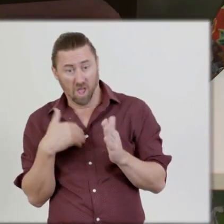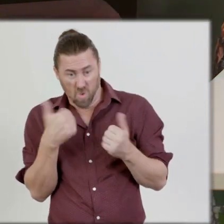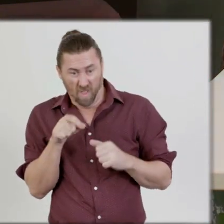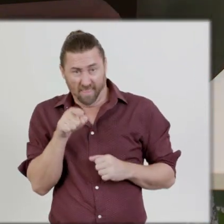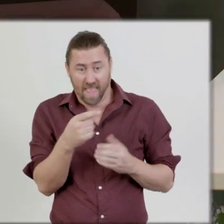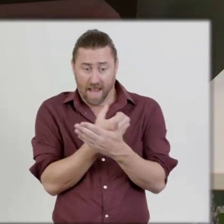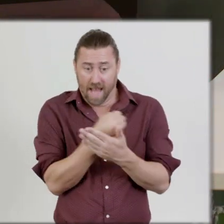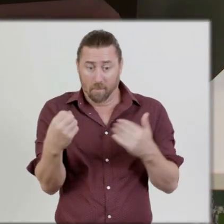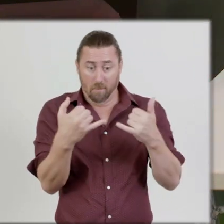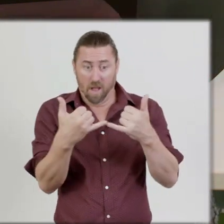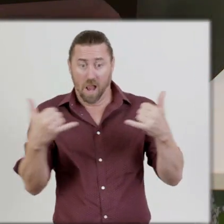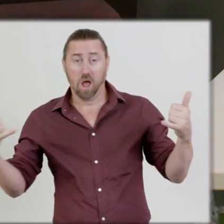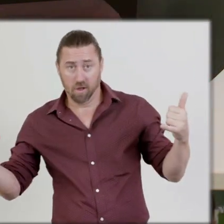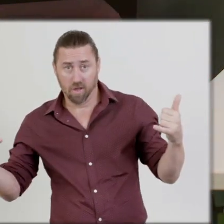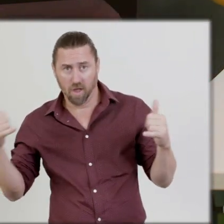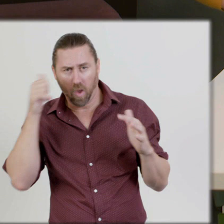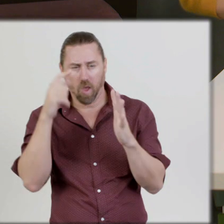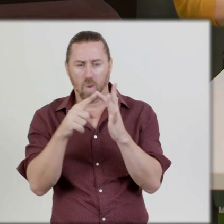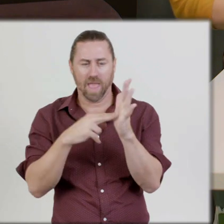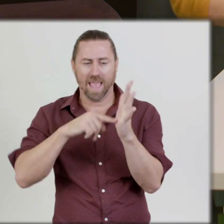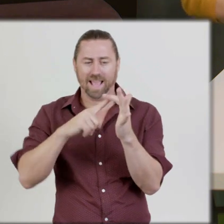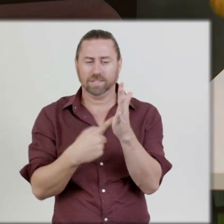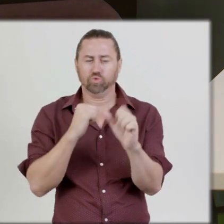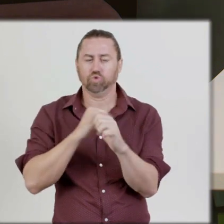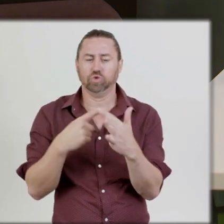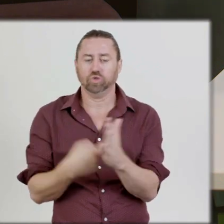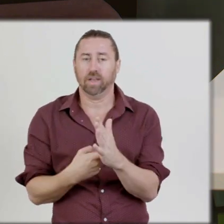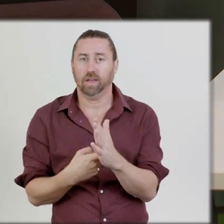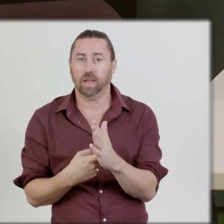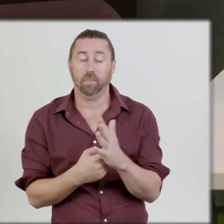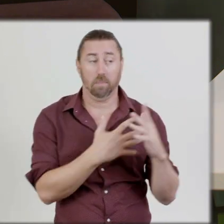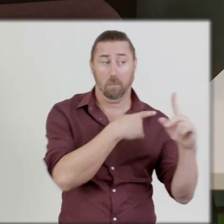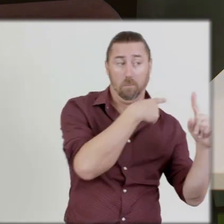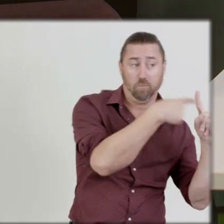Today, we used a number line to solve problems involving integers.